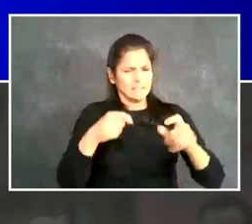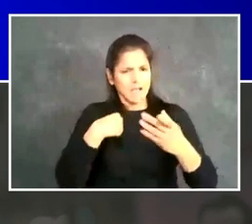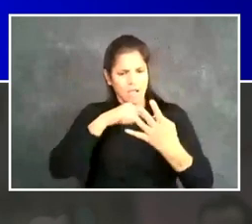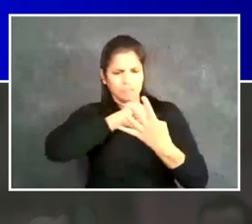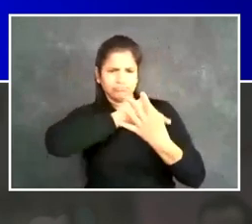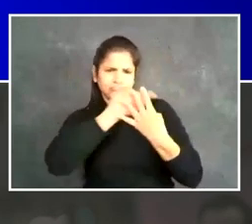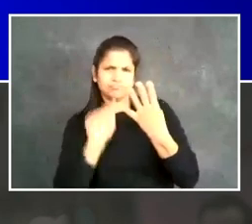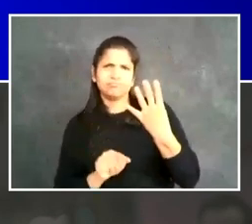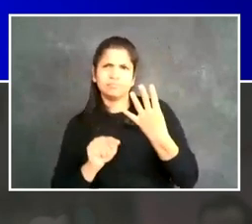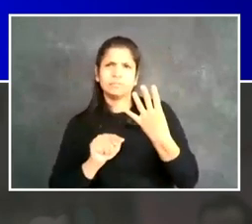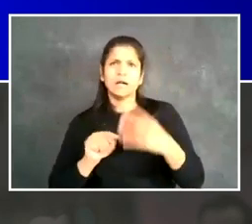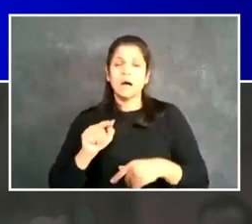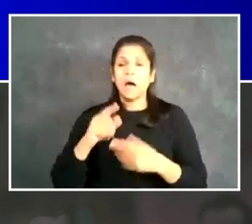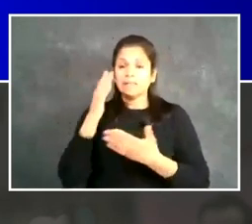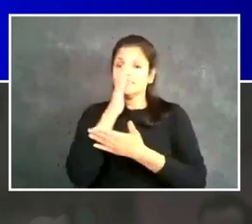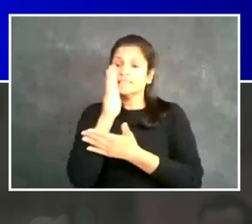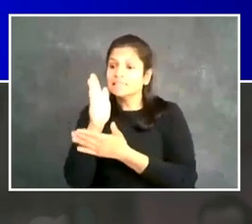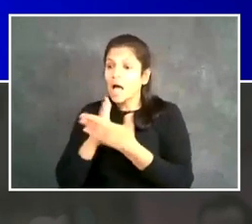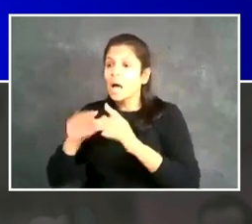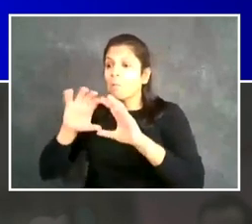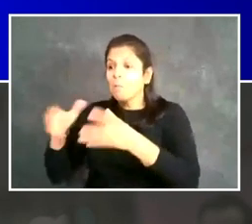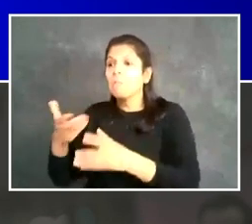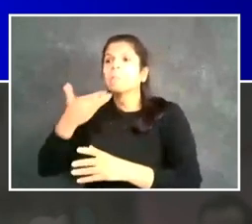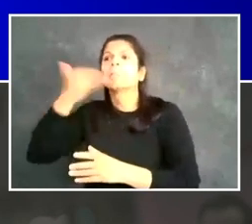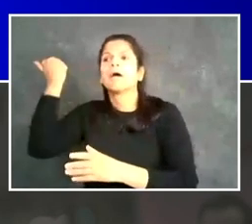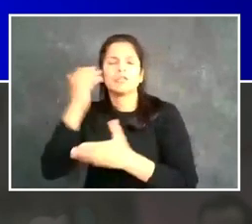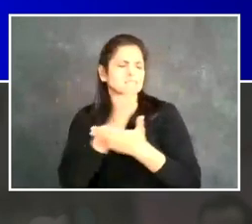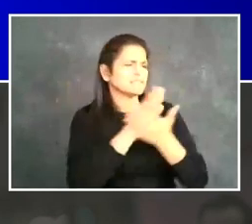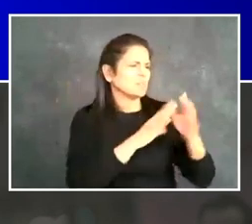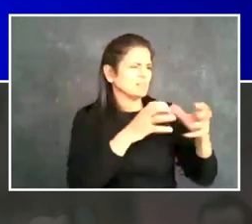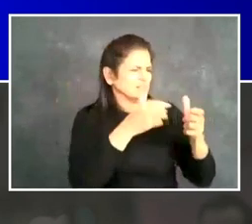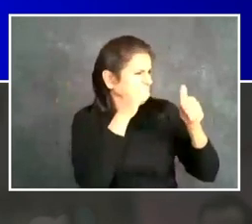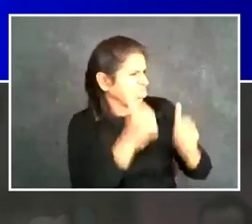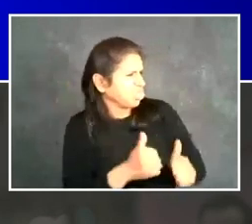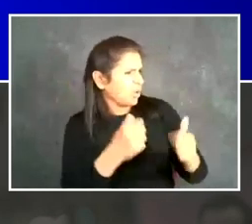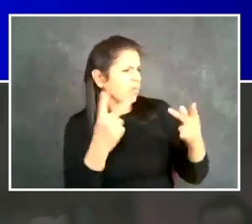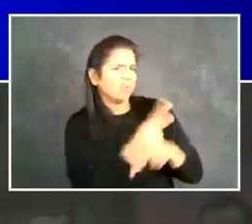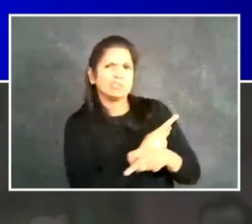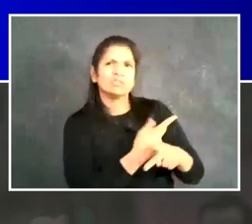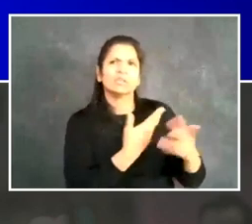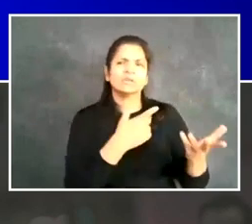AND EFFECTIVE GIVE YOU A CLEAR